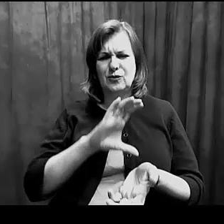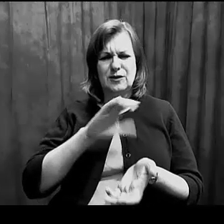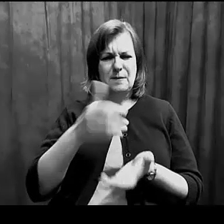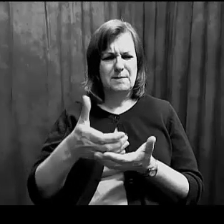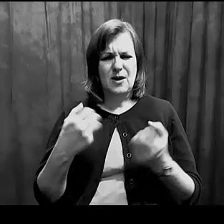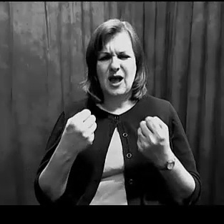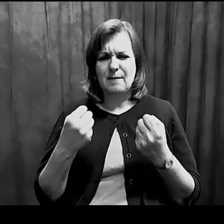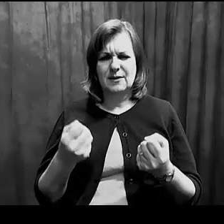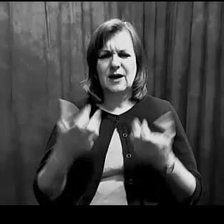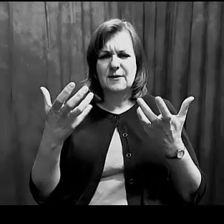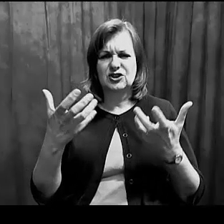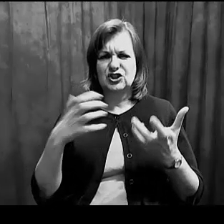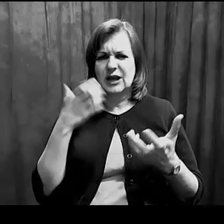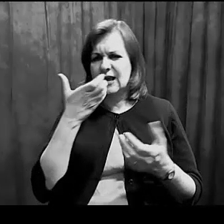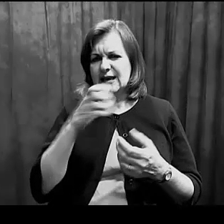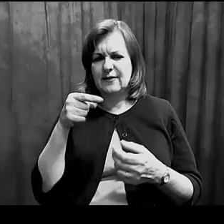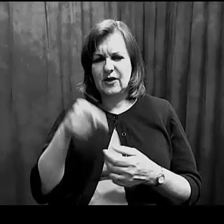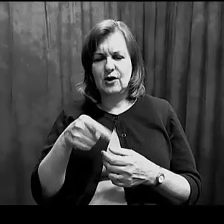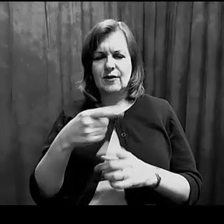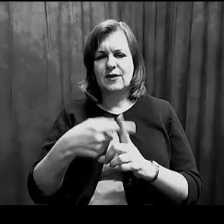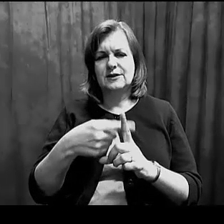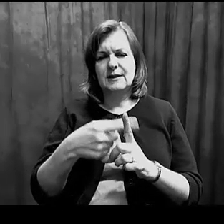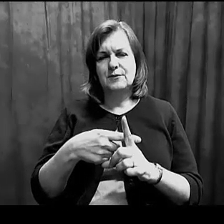so how much heat is there?